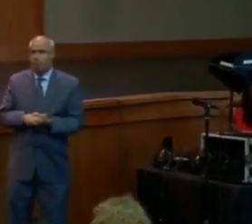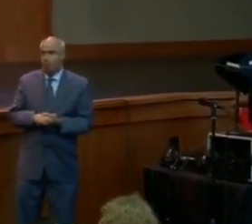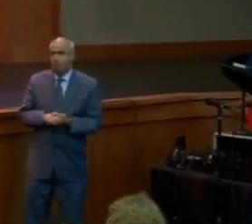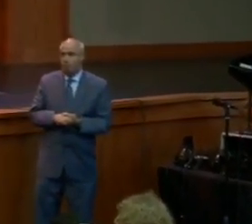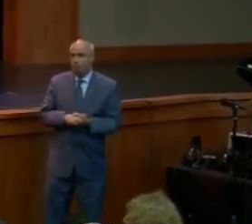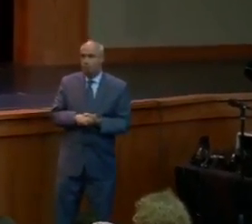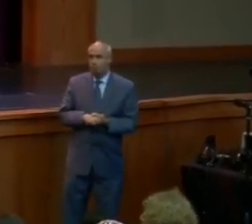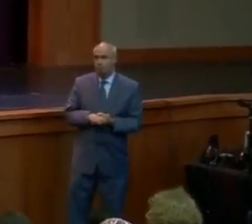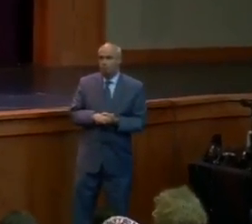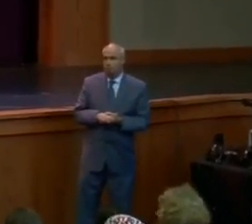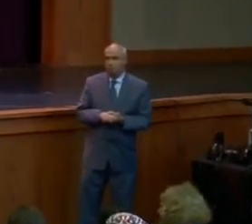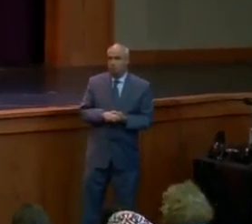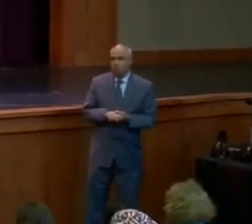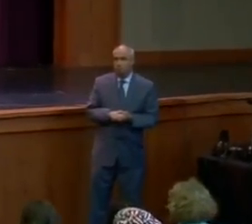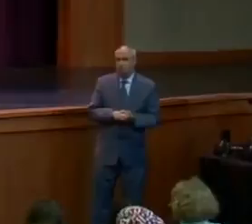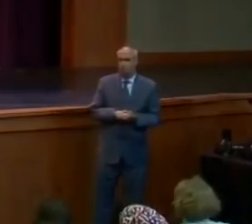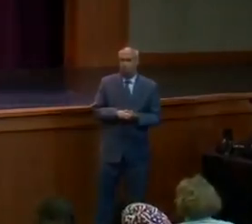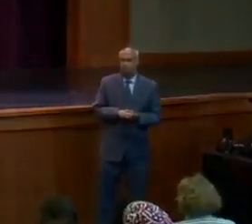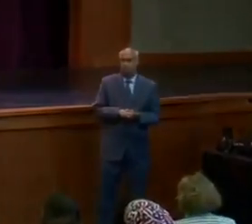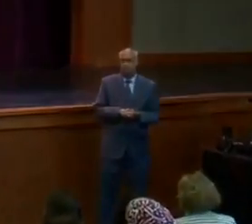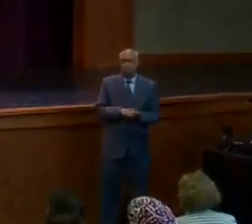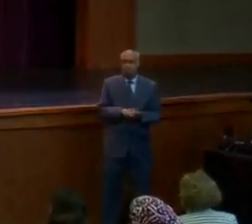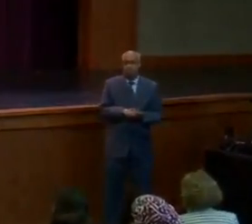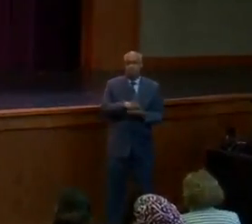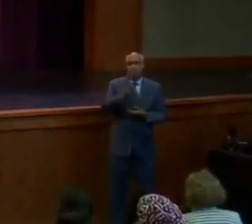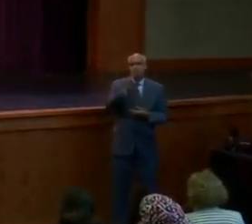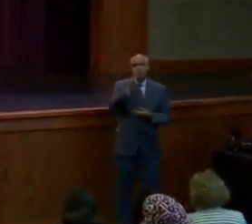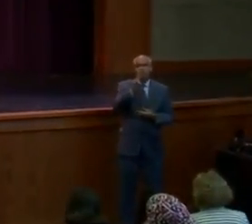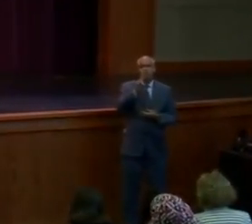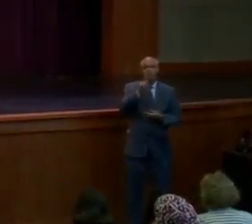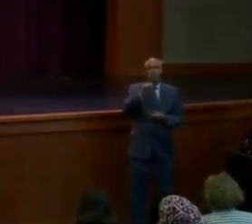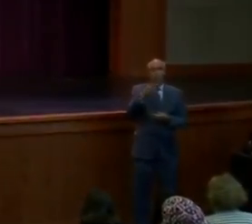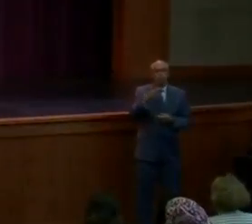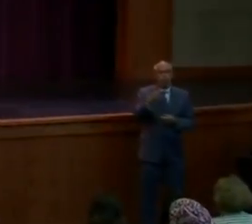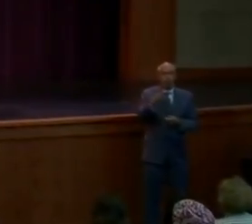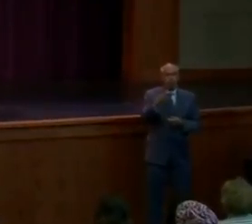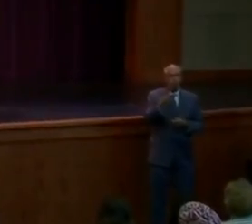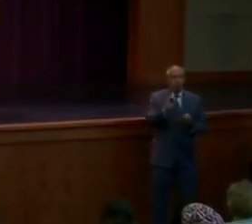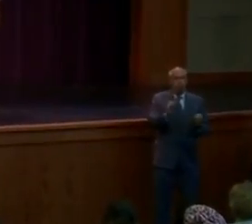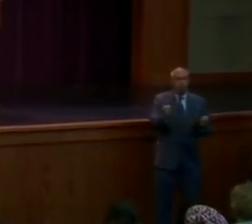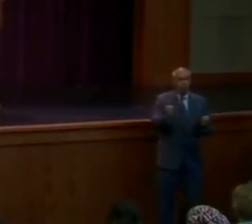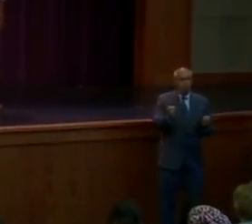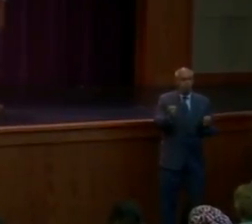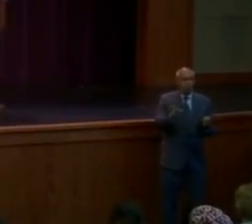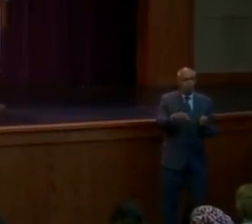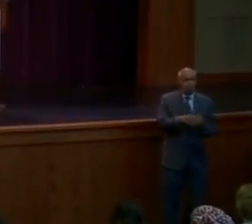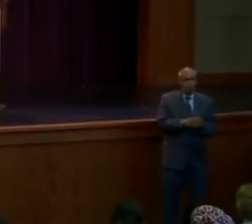RUTH WATTENBERG.